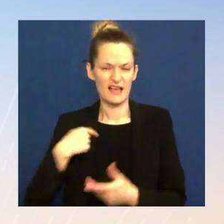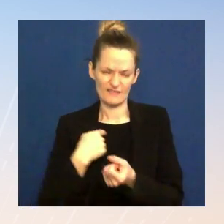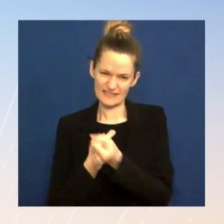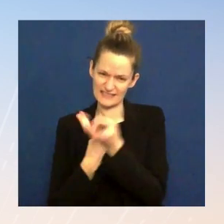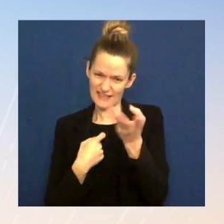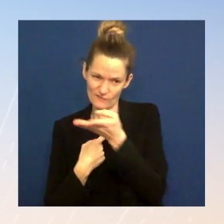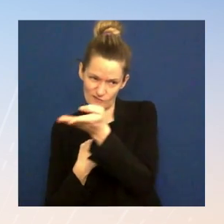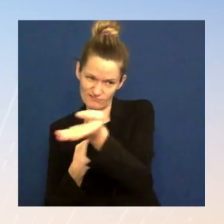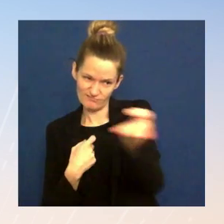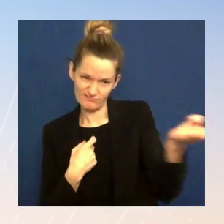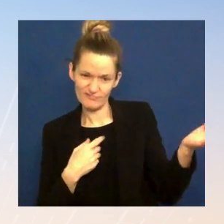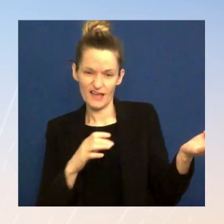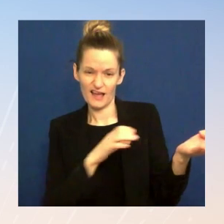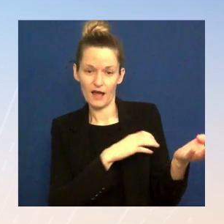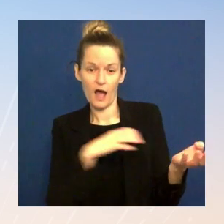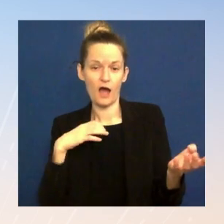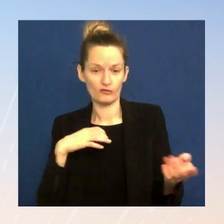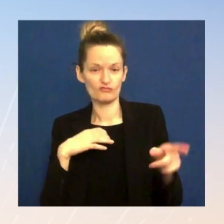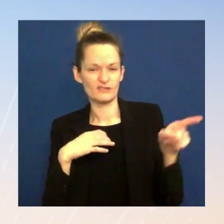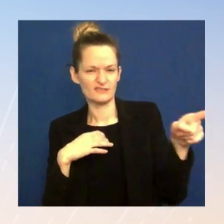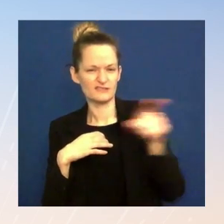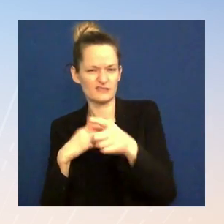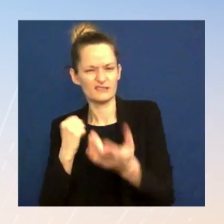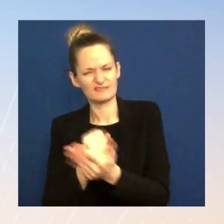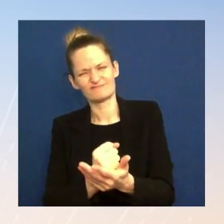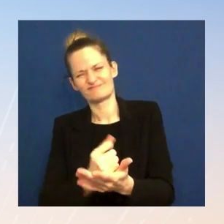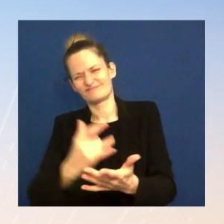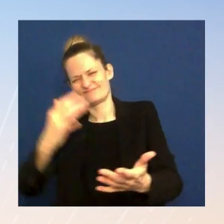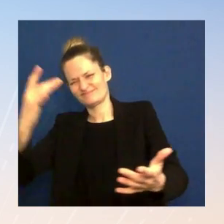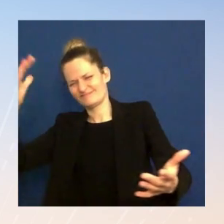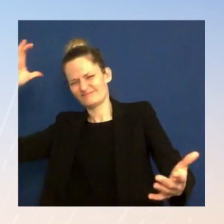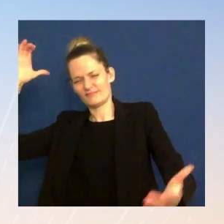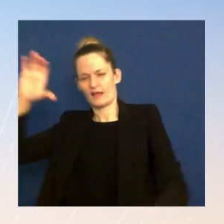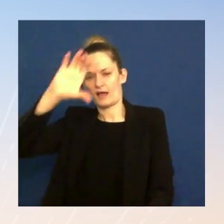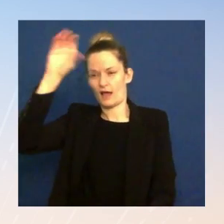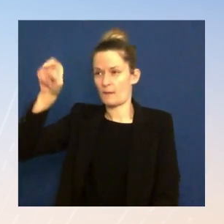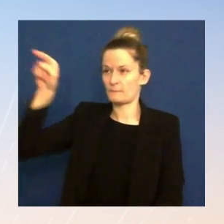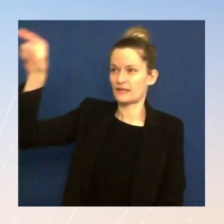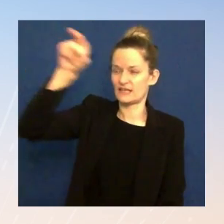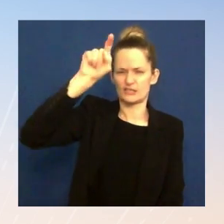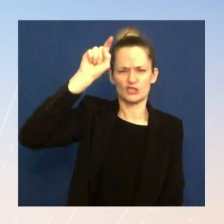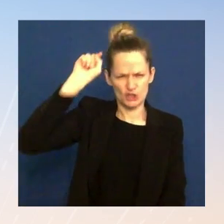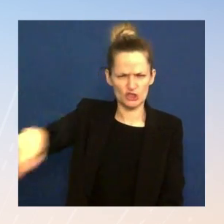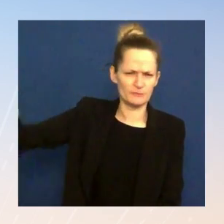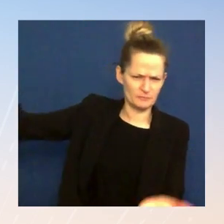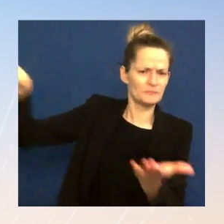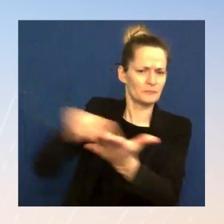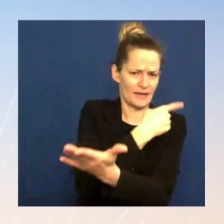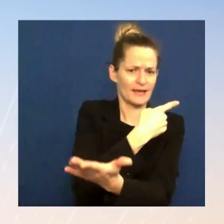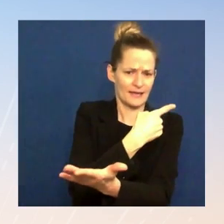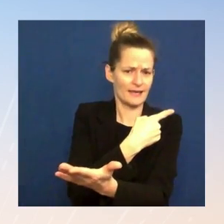and it is one of the ideas that is under consideration and discussion. I will note that there are a lot of different tax proposals